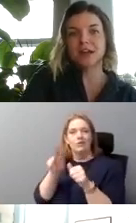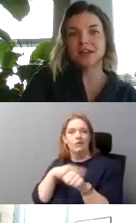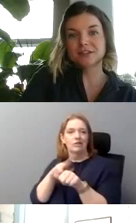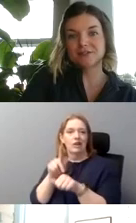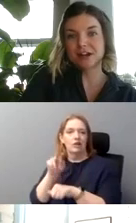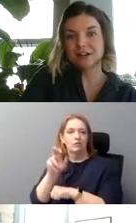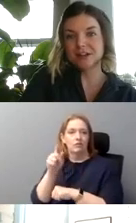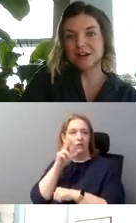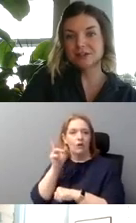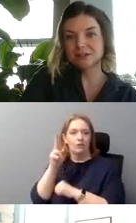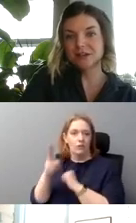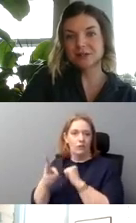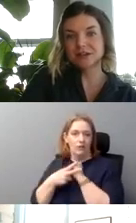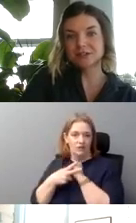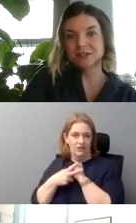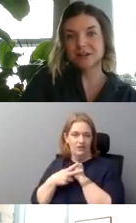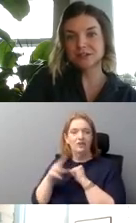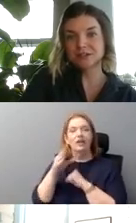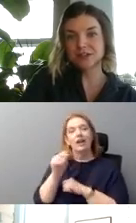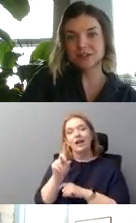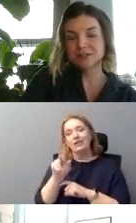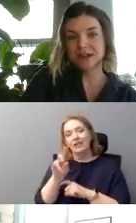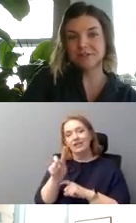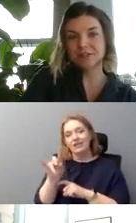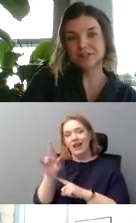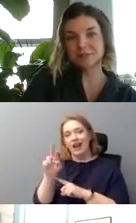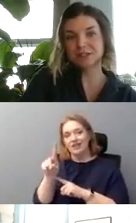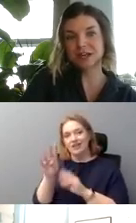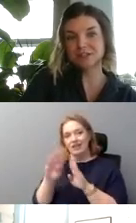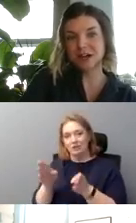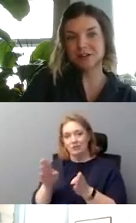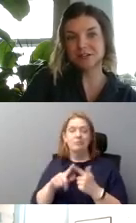and The David Ireland house. I do want to also thank the staff at The James Castle House,